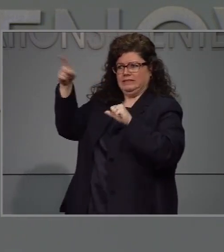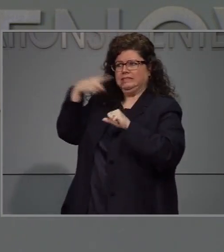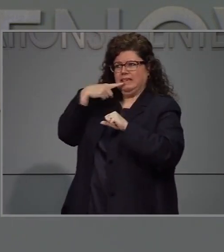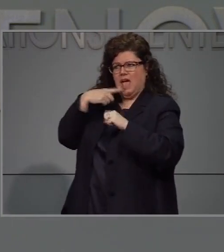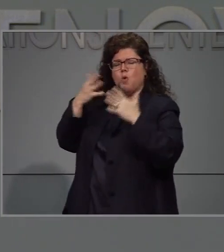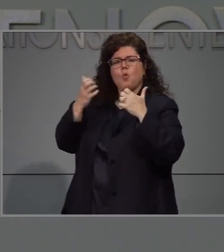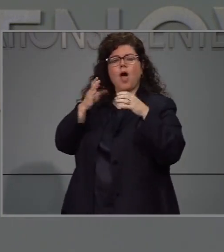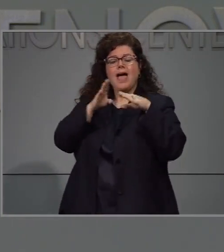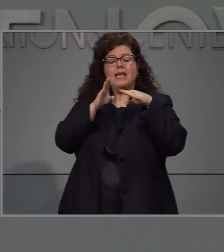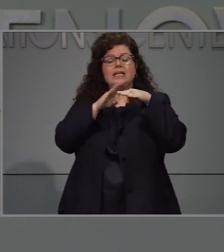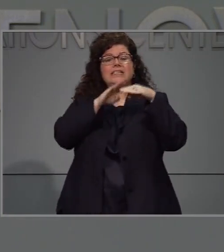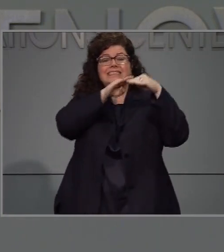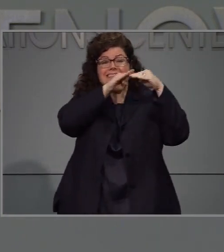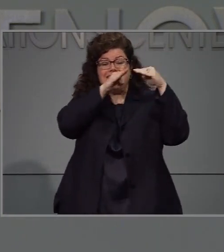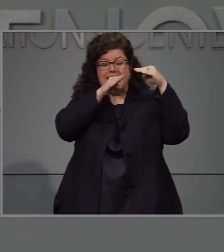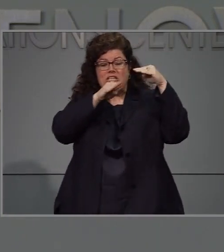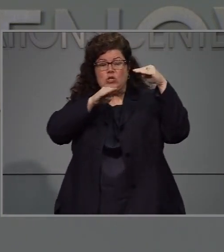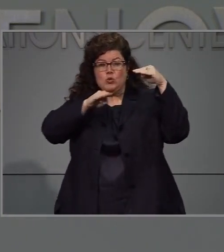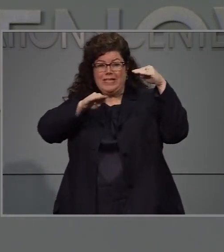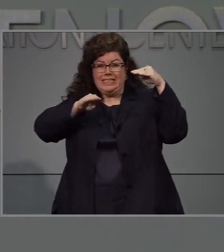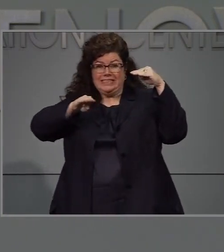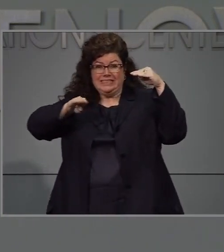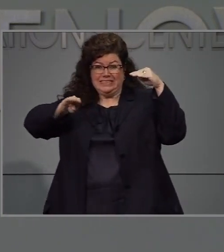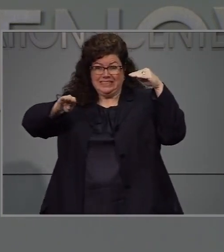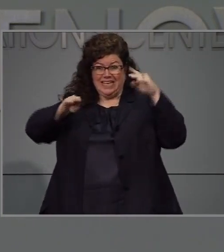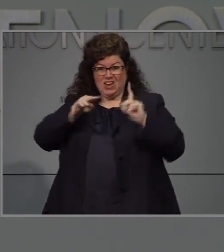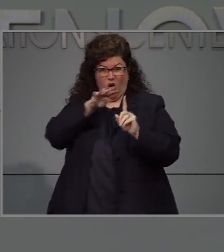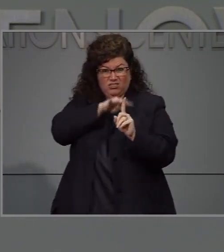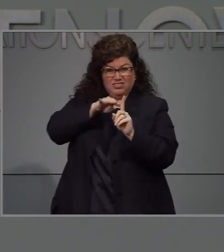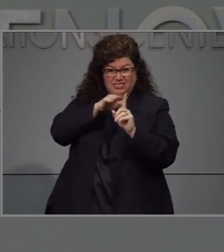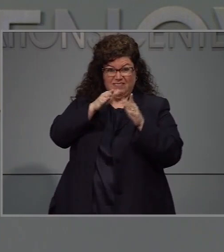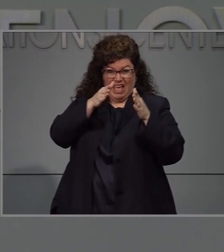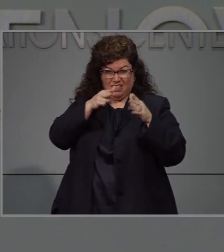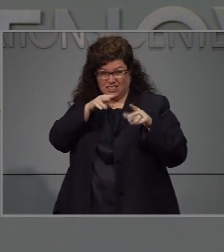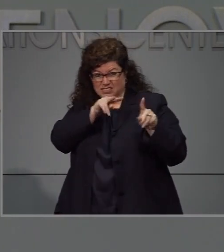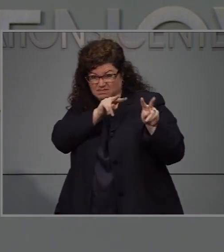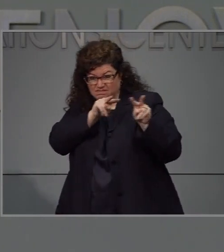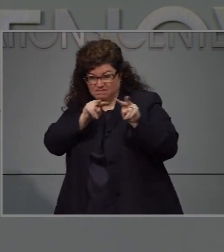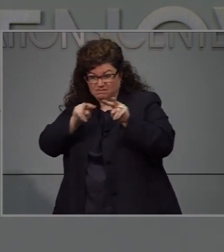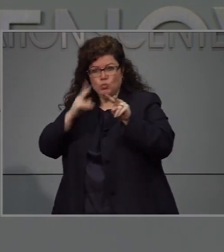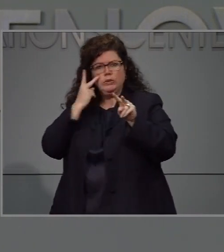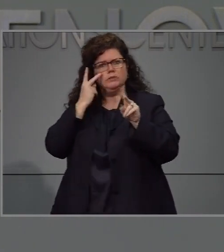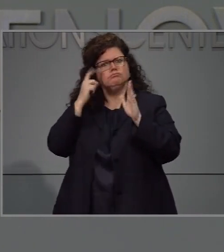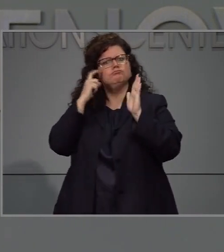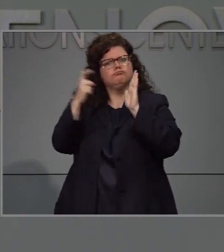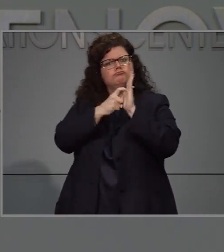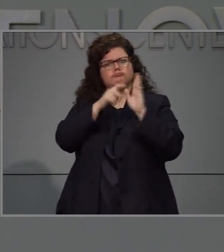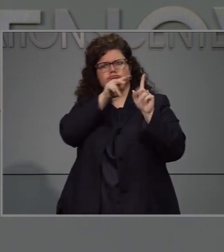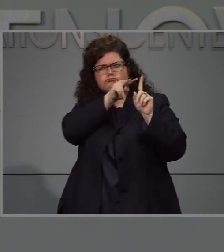BIT. BUT I DON'T THINK WE AGREE WITH THAT THE ASSERTION THAT WE'RE NOT FOLLOWING THAT GUIDANCE AND I'LL LET DOCTOR COHEN ADDRESSED THAT. THANK YOU GOVERNOR THAT'S EXACTLY CORRECT. IF YOU LOOK AT